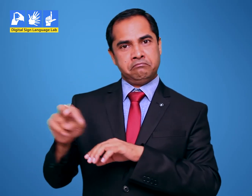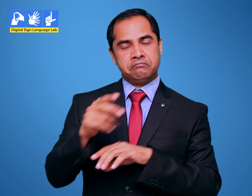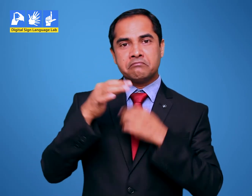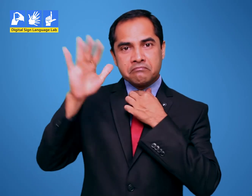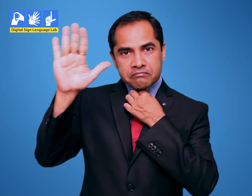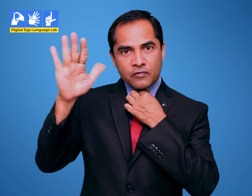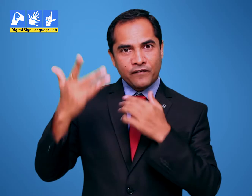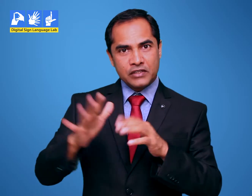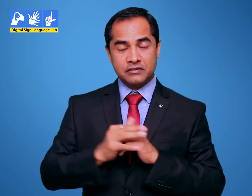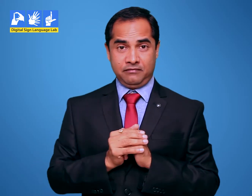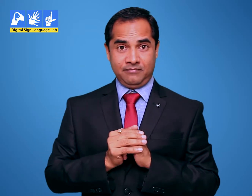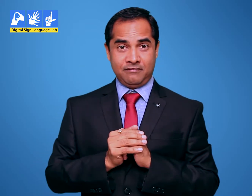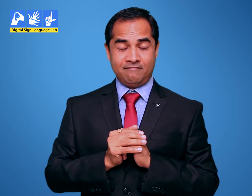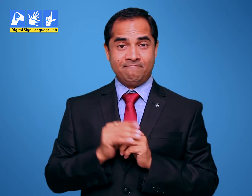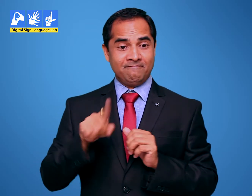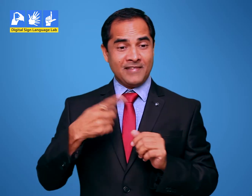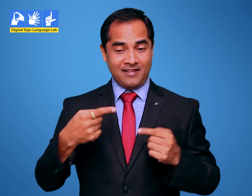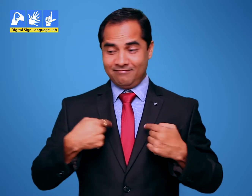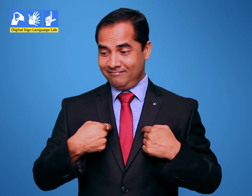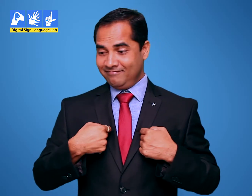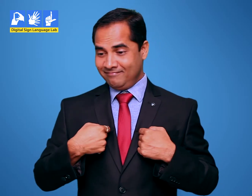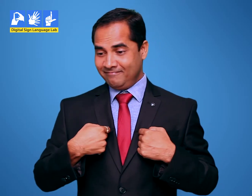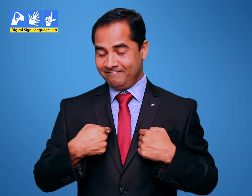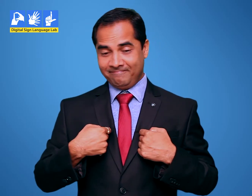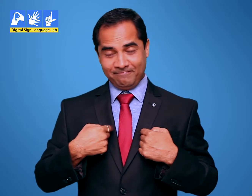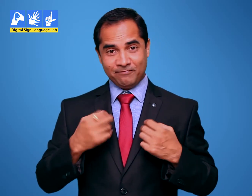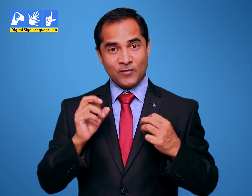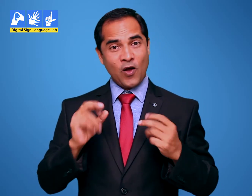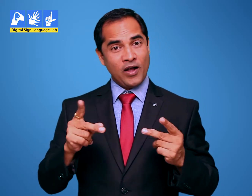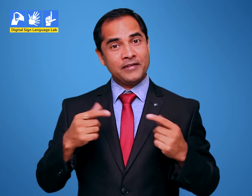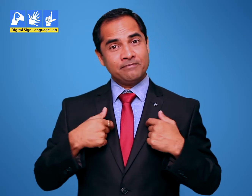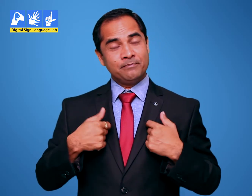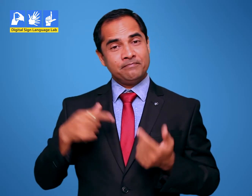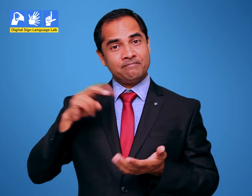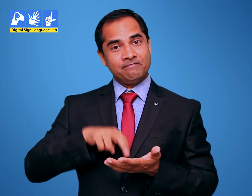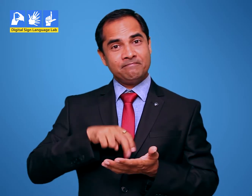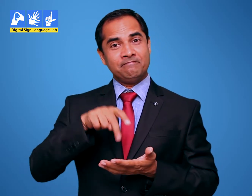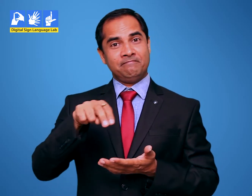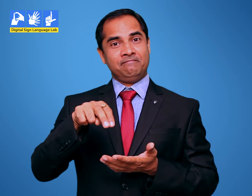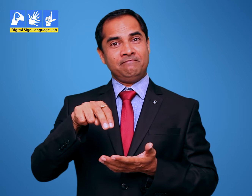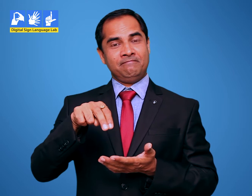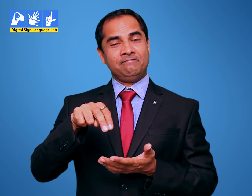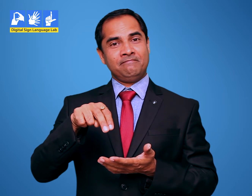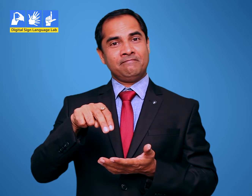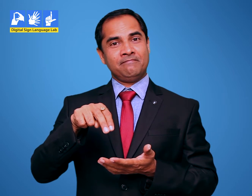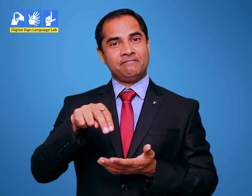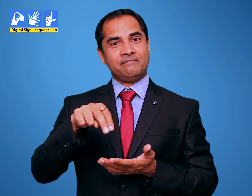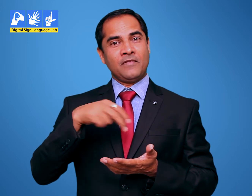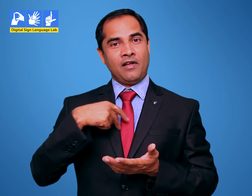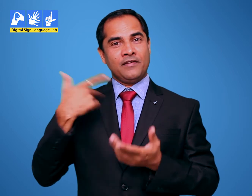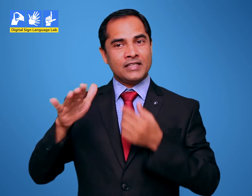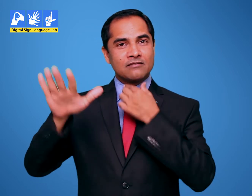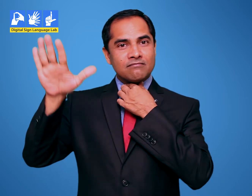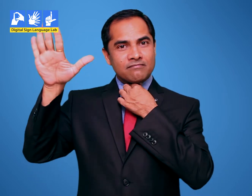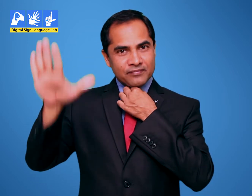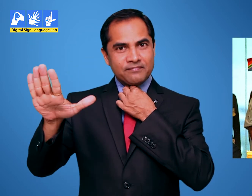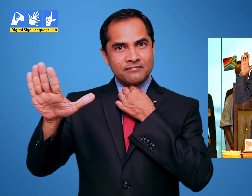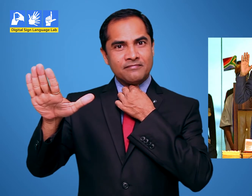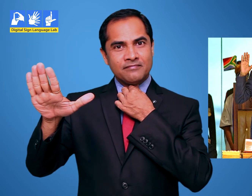as first deputy president. When it was my turn, I pledged to obey and